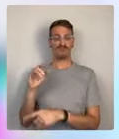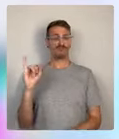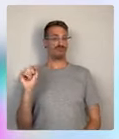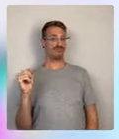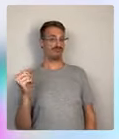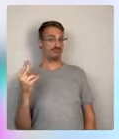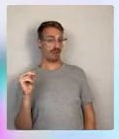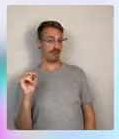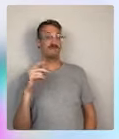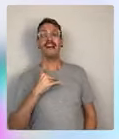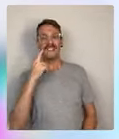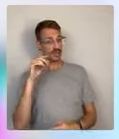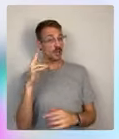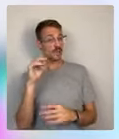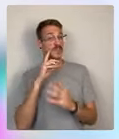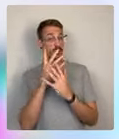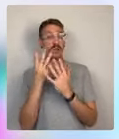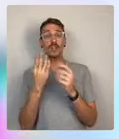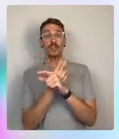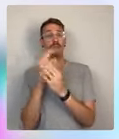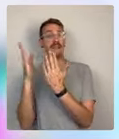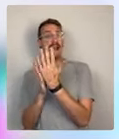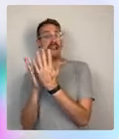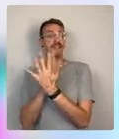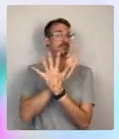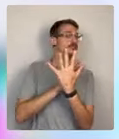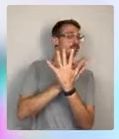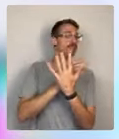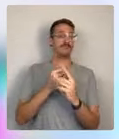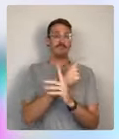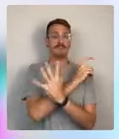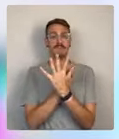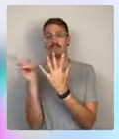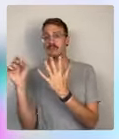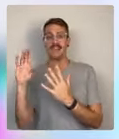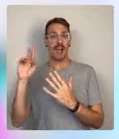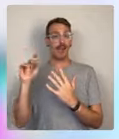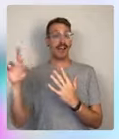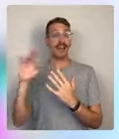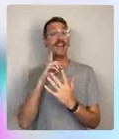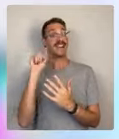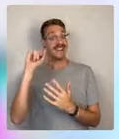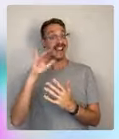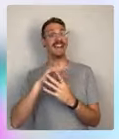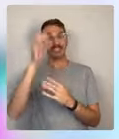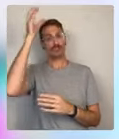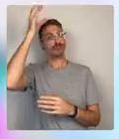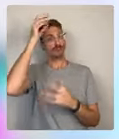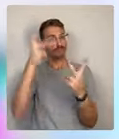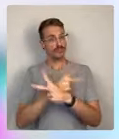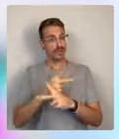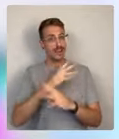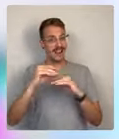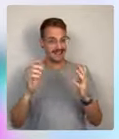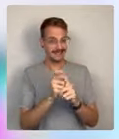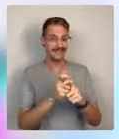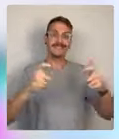I think humans at the edge will deal with the outlier situations, and then I think of AI as the compute and scaling layer